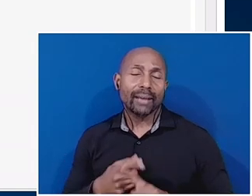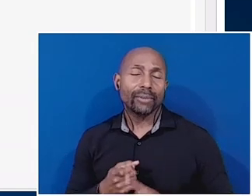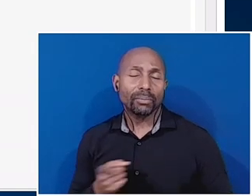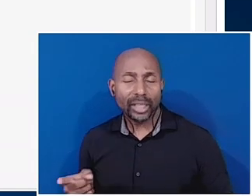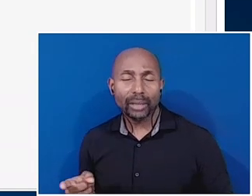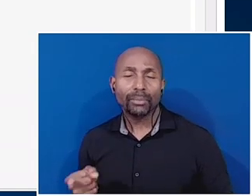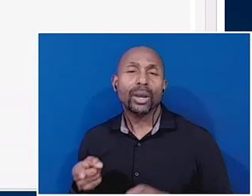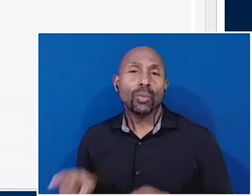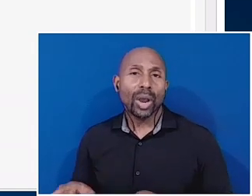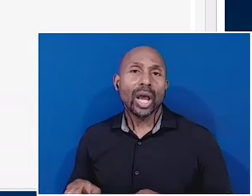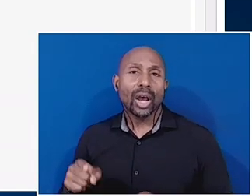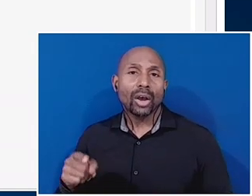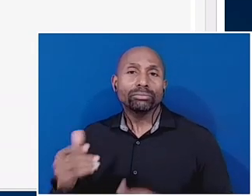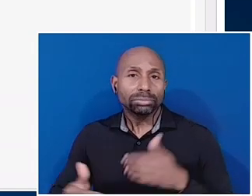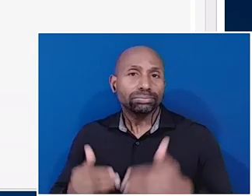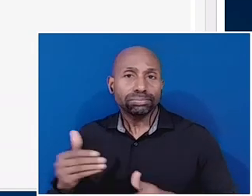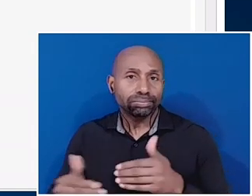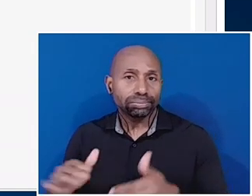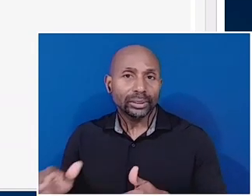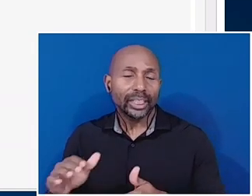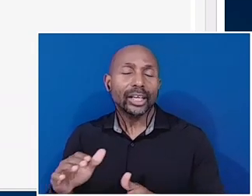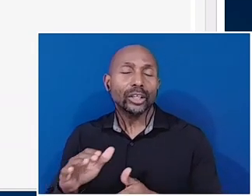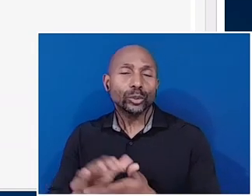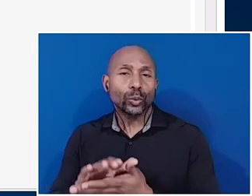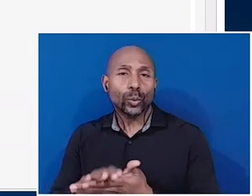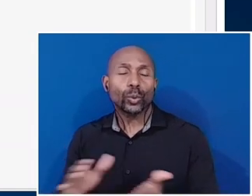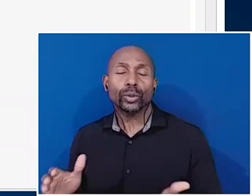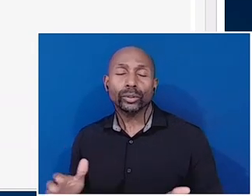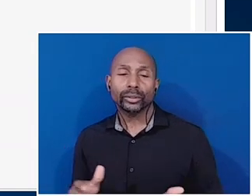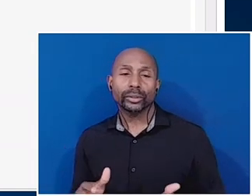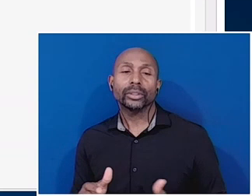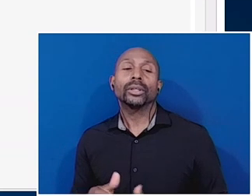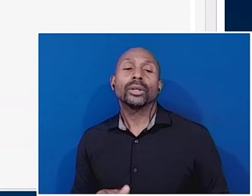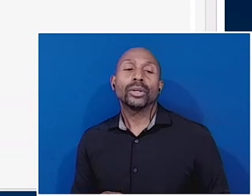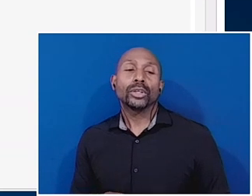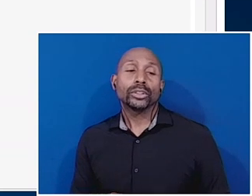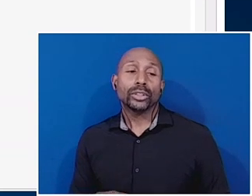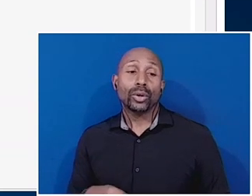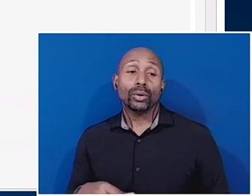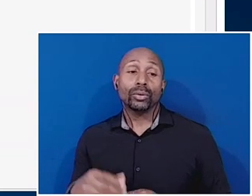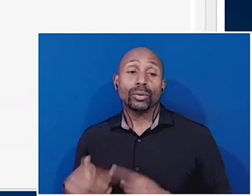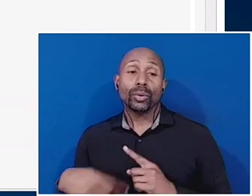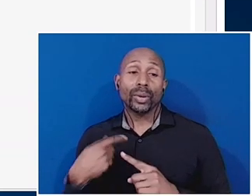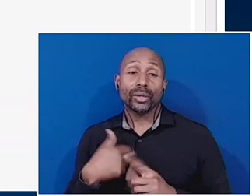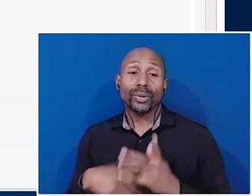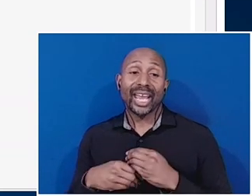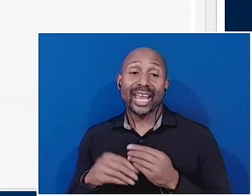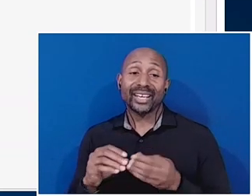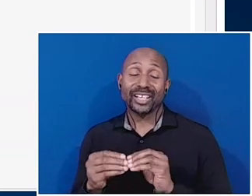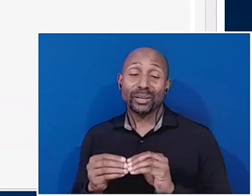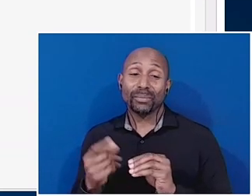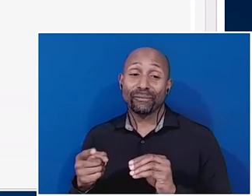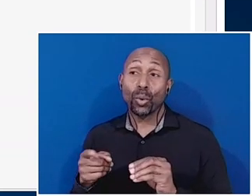put a number out there about the average time to complete a program. Really, for anybody, but especially for